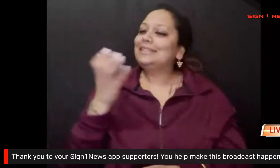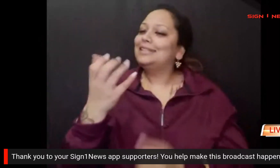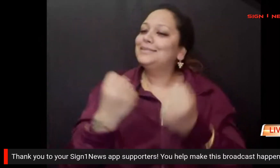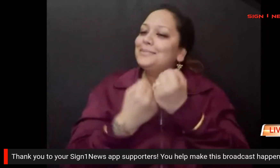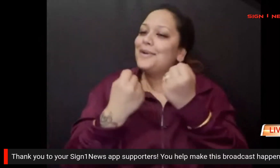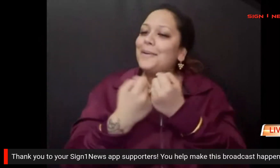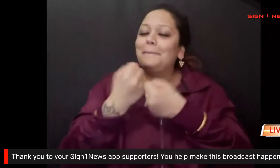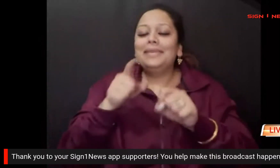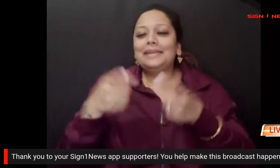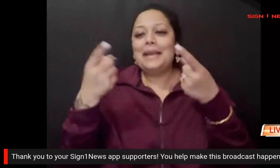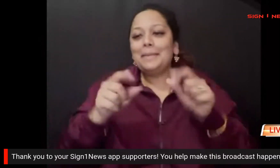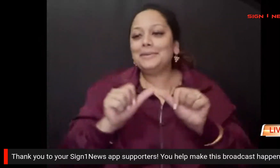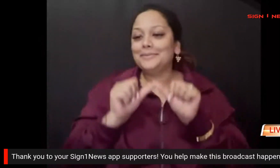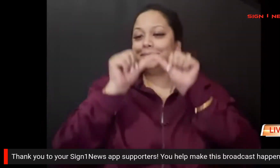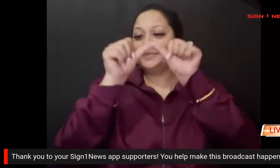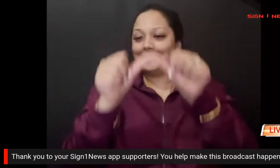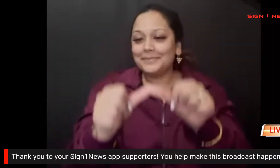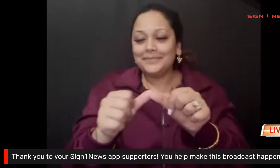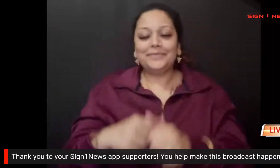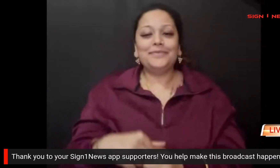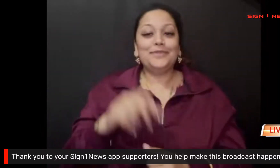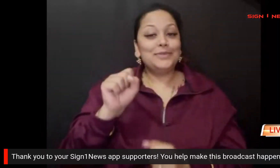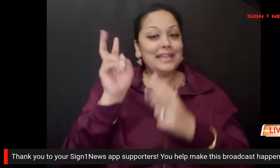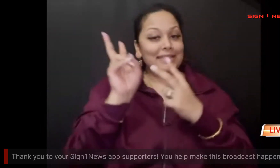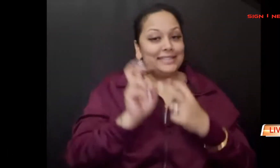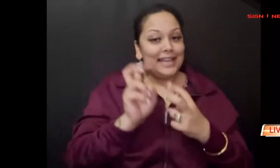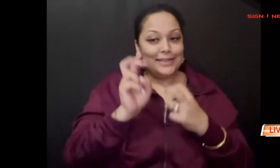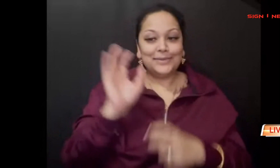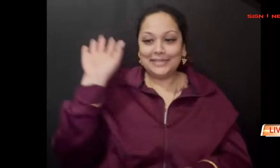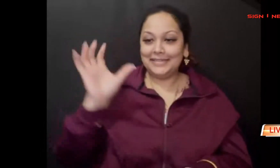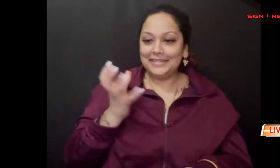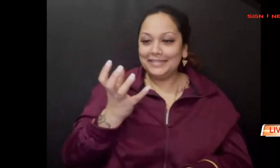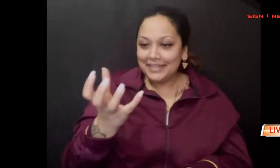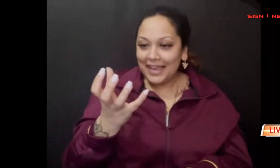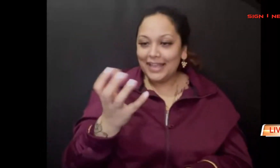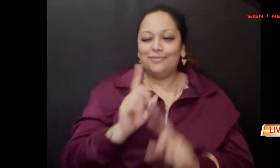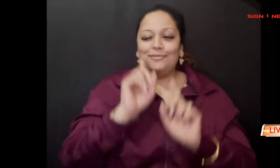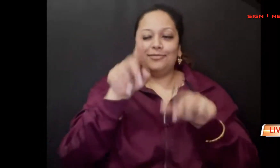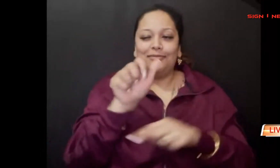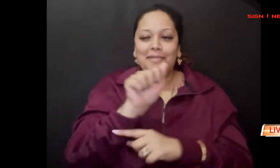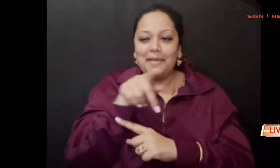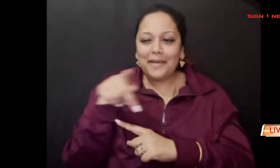You help make this broadcast happen. You can download the sign One news app by heading to the app store or